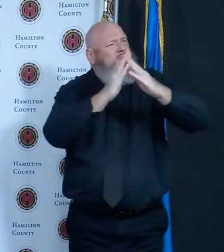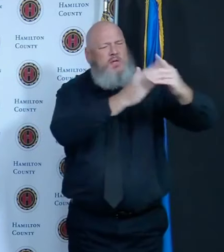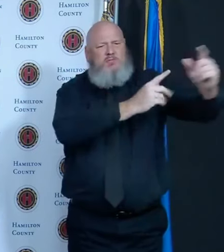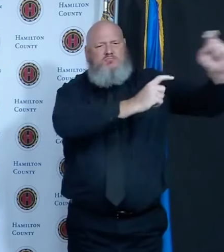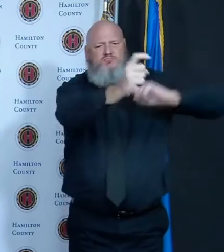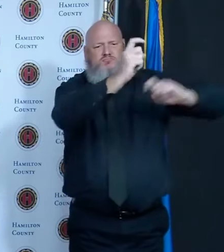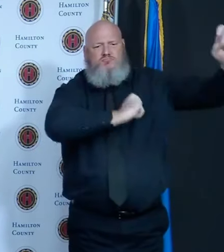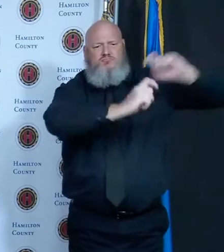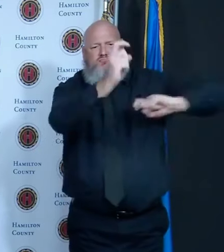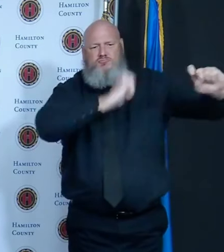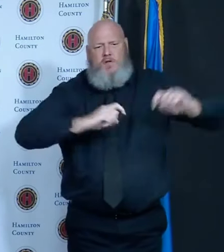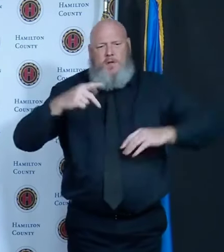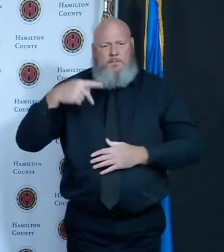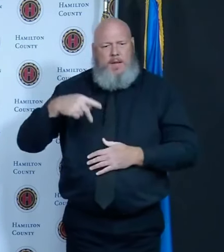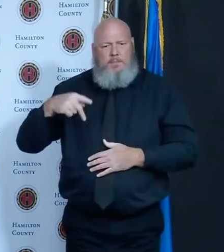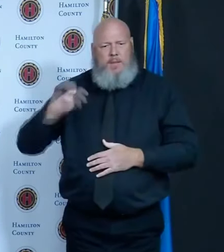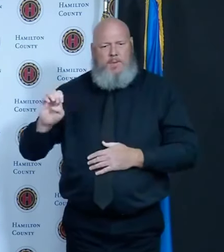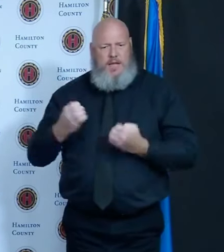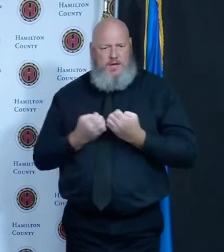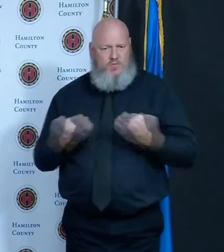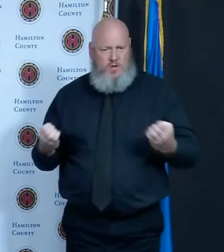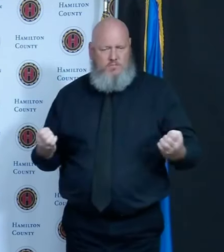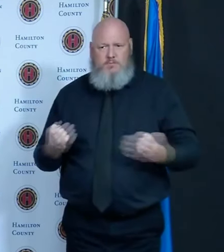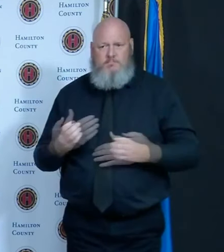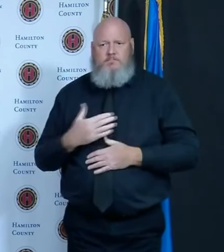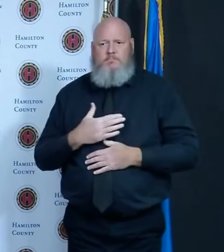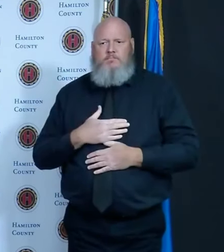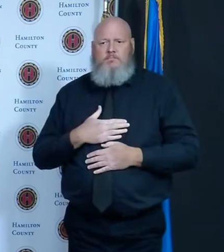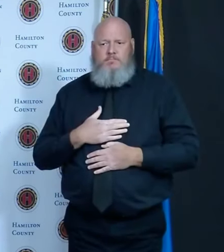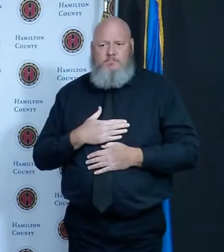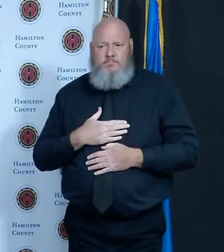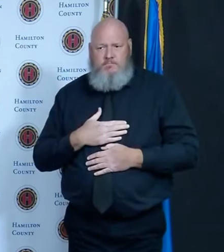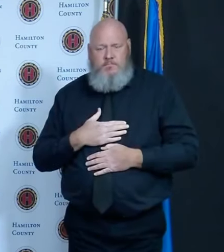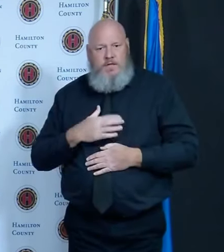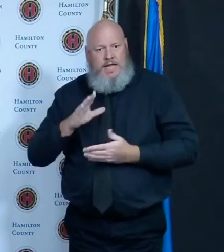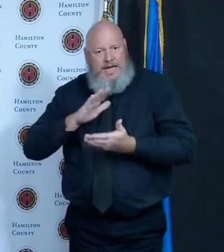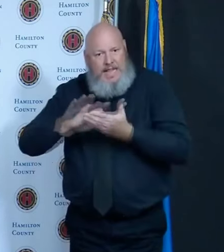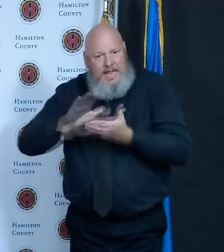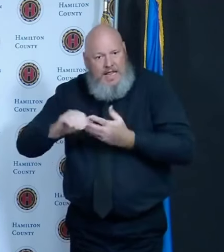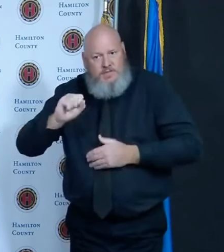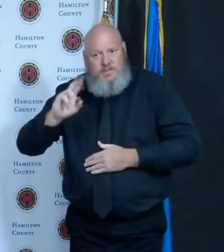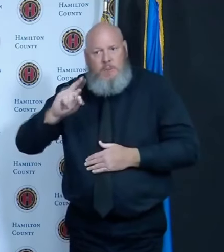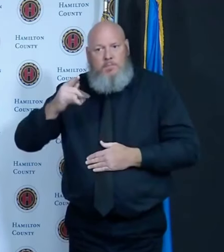it is cleaning supplies or homemade masks people have really stepped up and